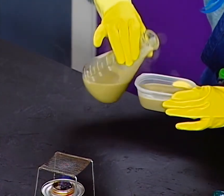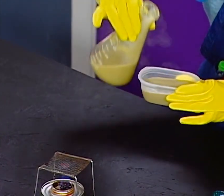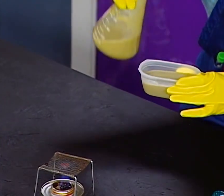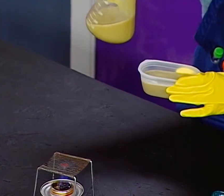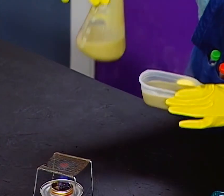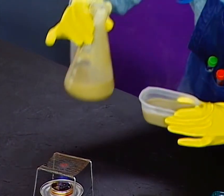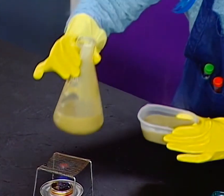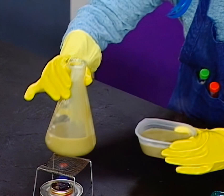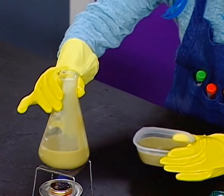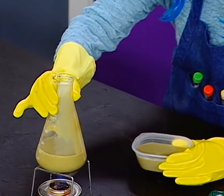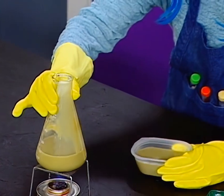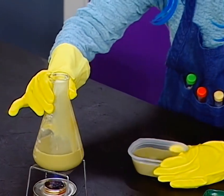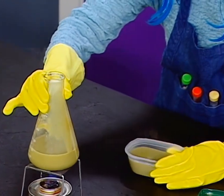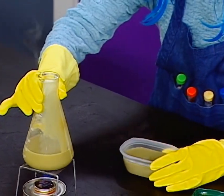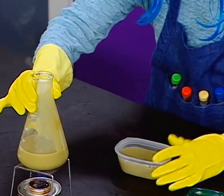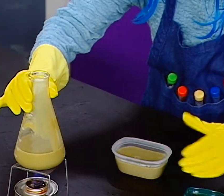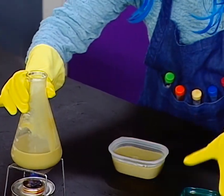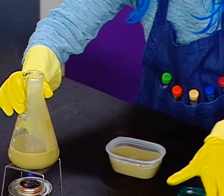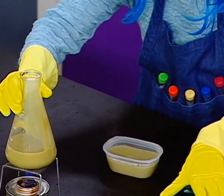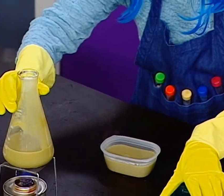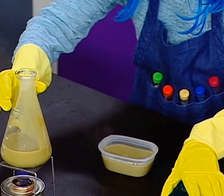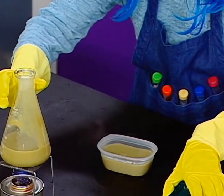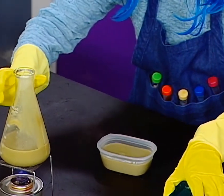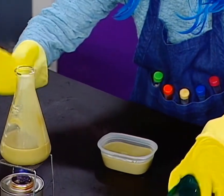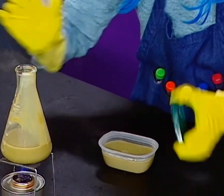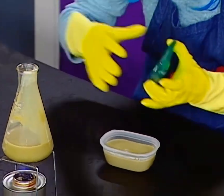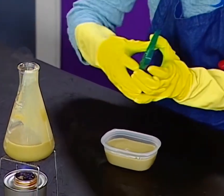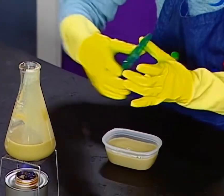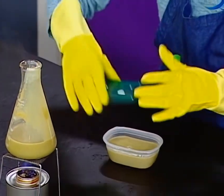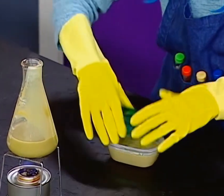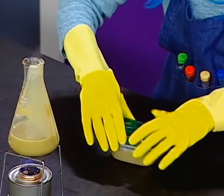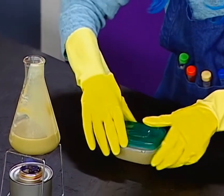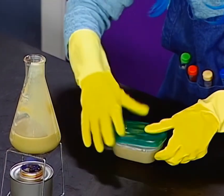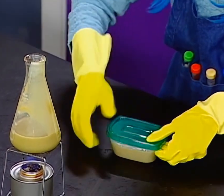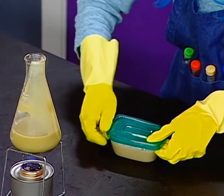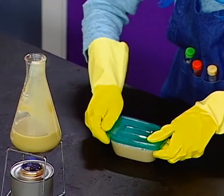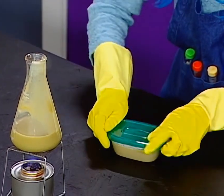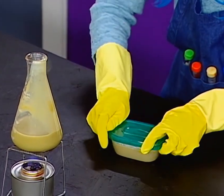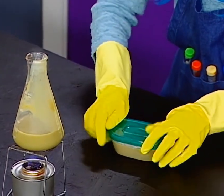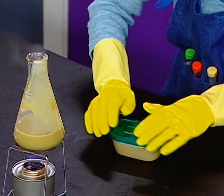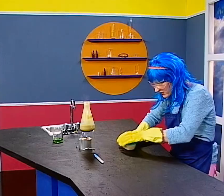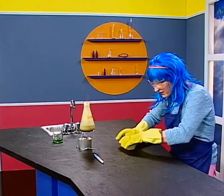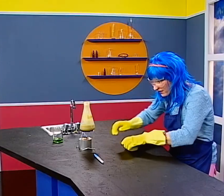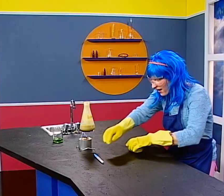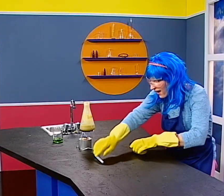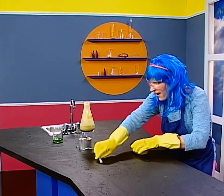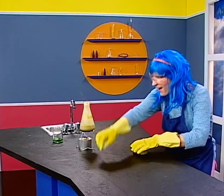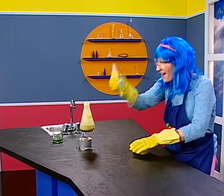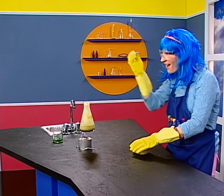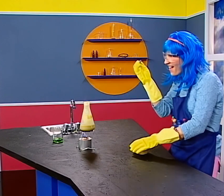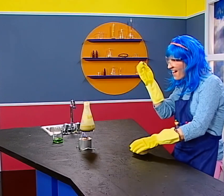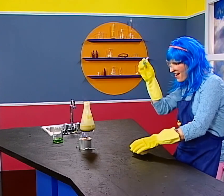PERFECT. HMM, OK. THERE WE GO.